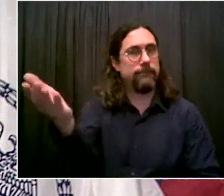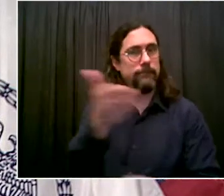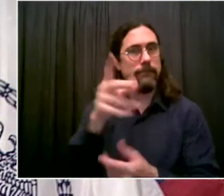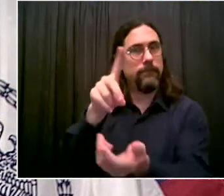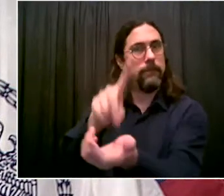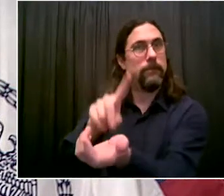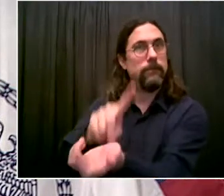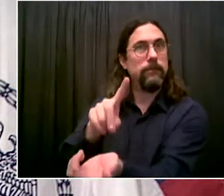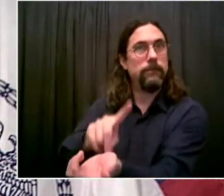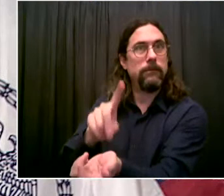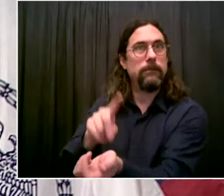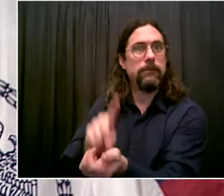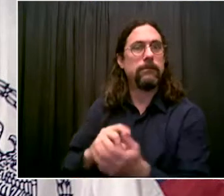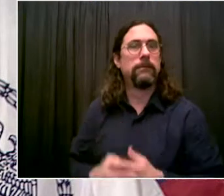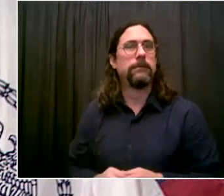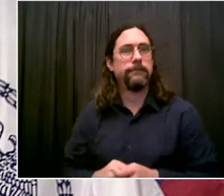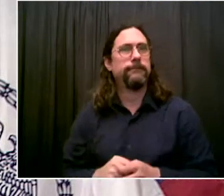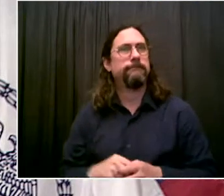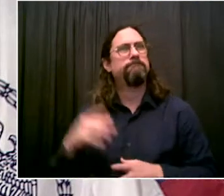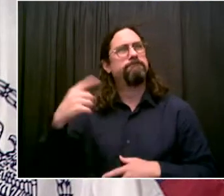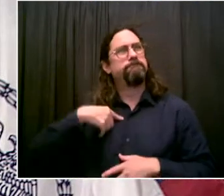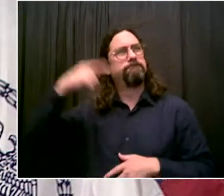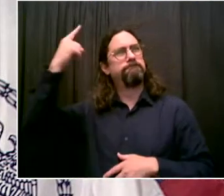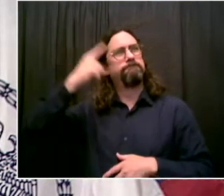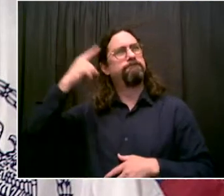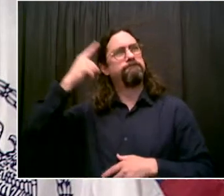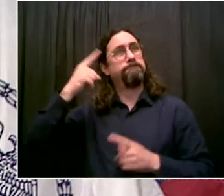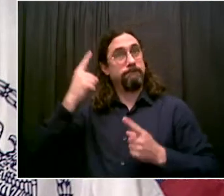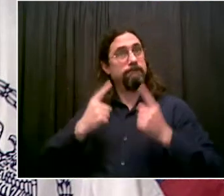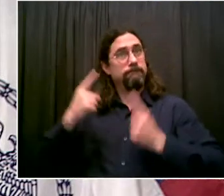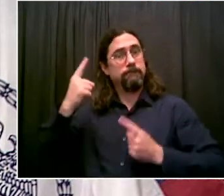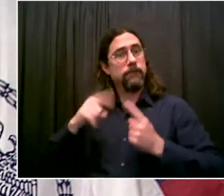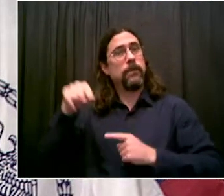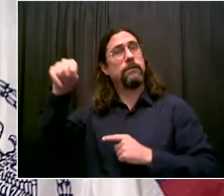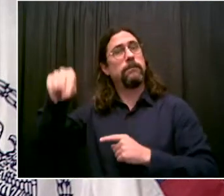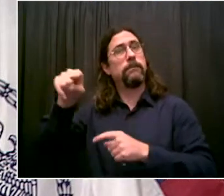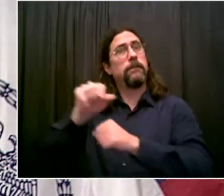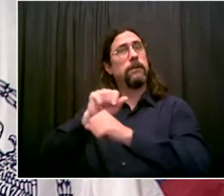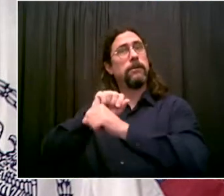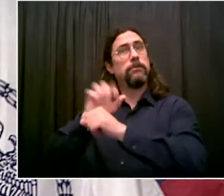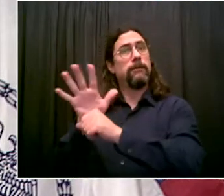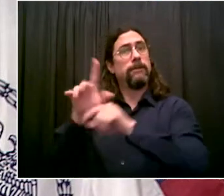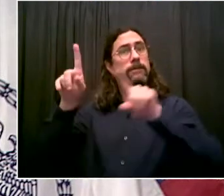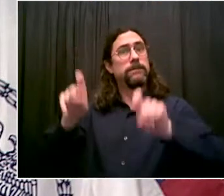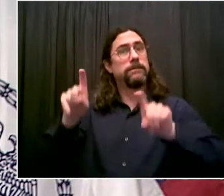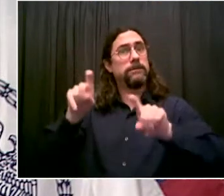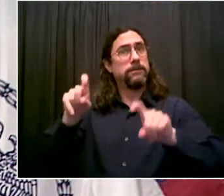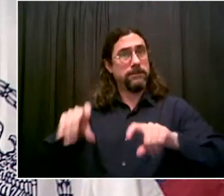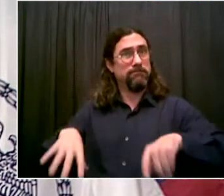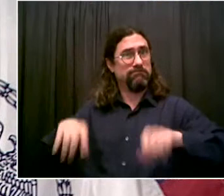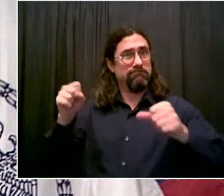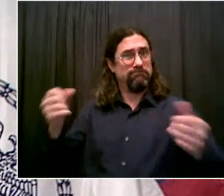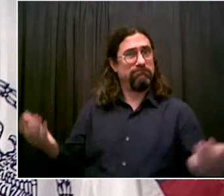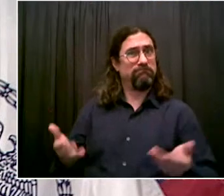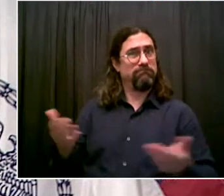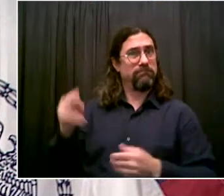QUESTION I HAD IS PROBABLY BEST SUITED FOR THE HEALTH OFFICIALS ON THE CALL . I'M WONDERING IF AS FAR AS COVID-